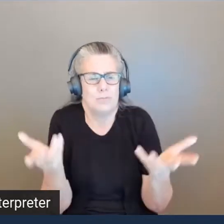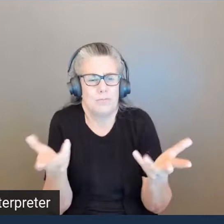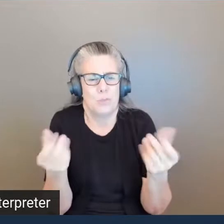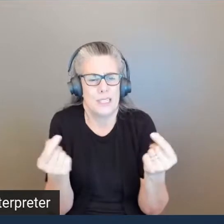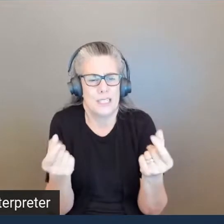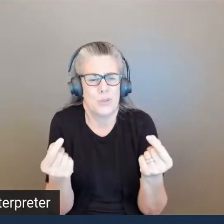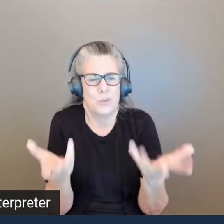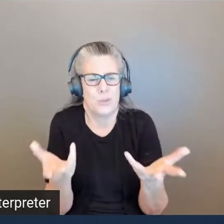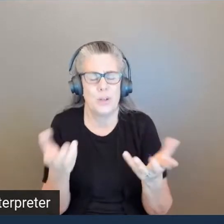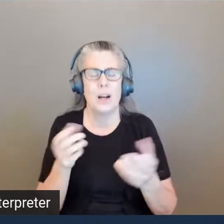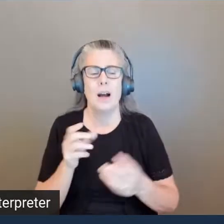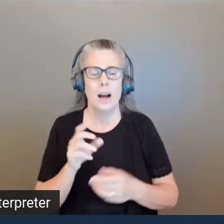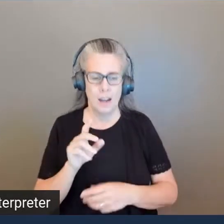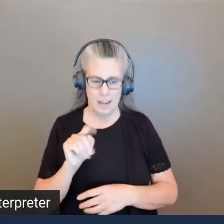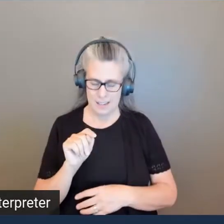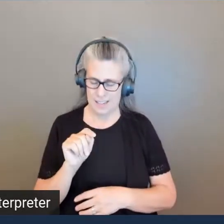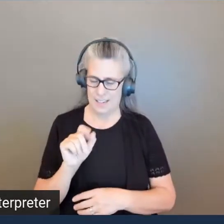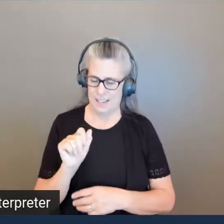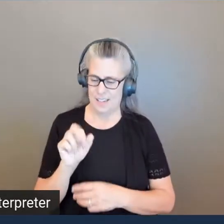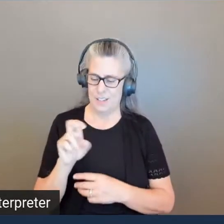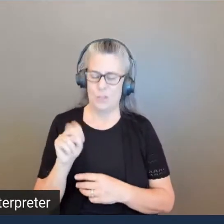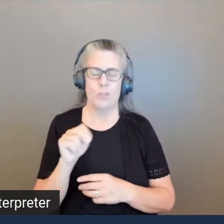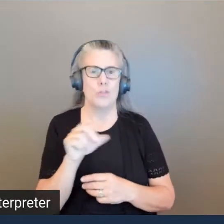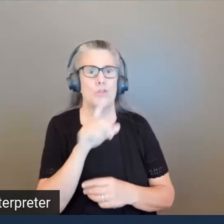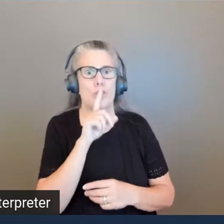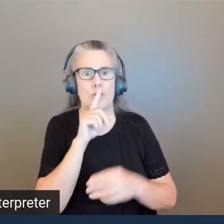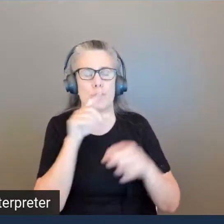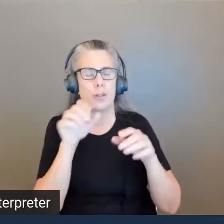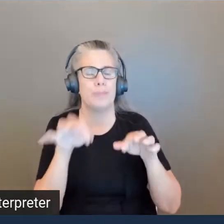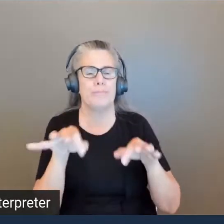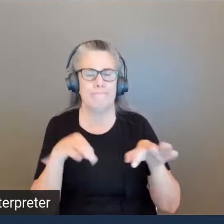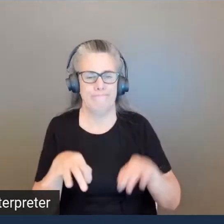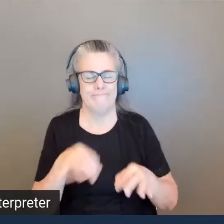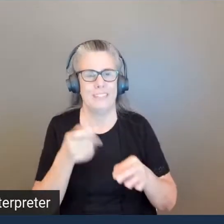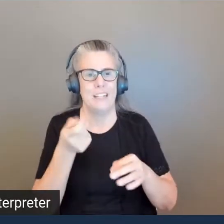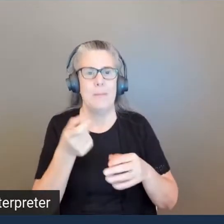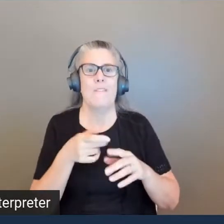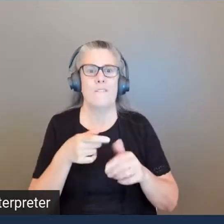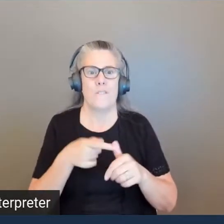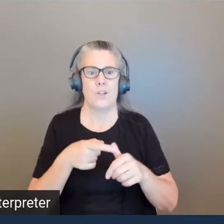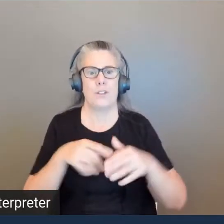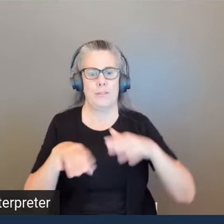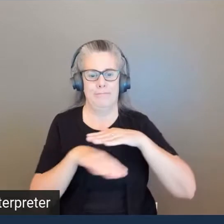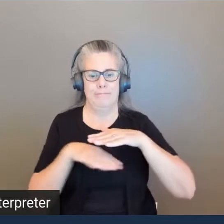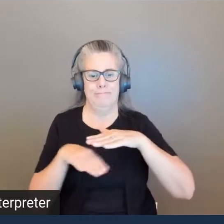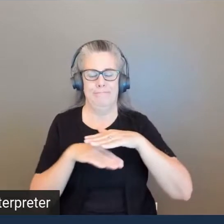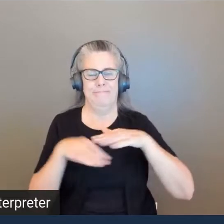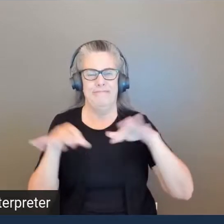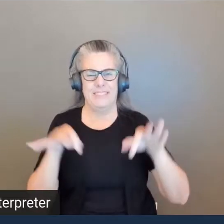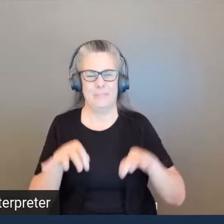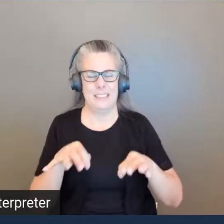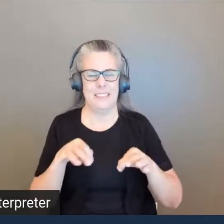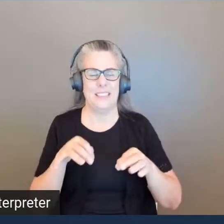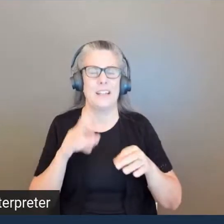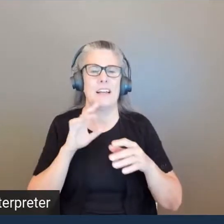let me set some context regarding what is inference? What are the inference options that we have today and then maybe it'll make a lot more sense regarding